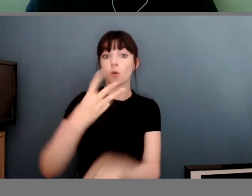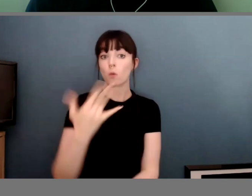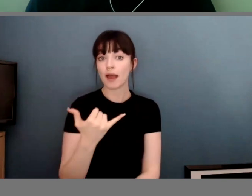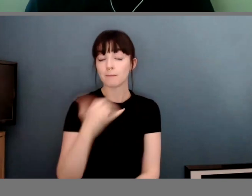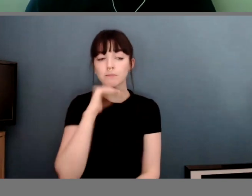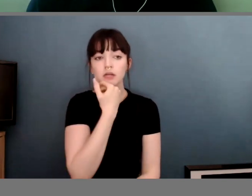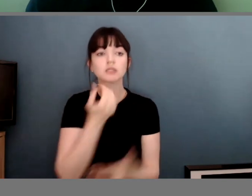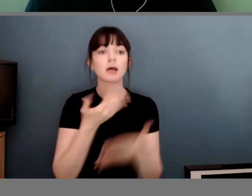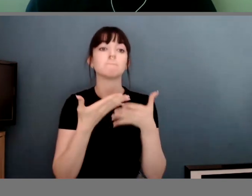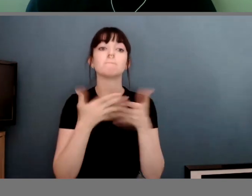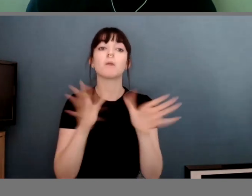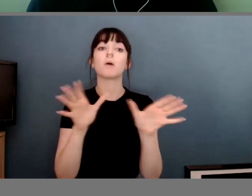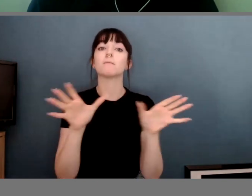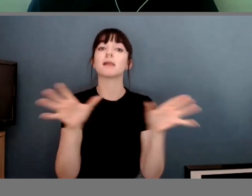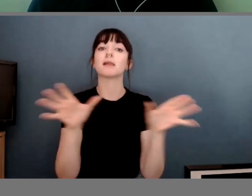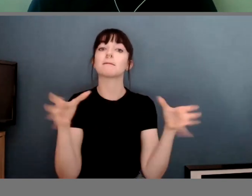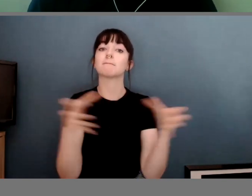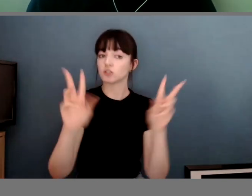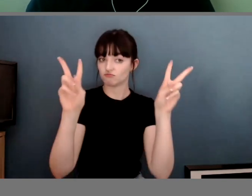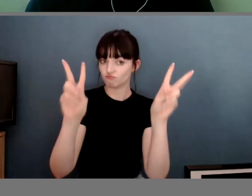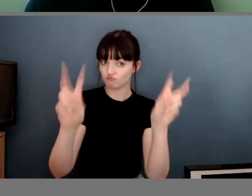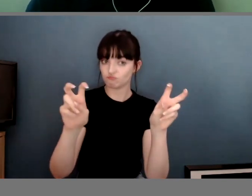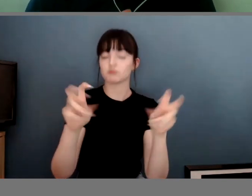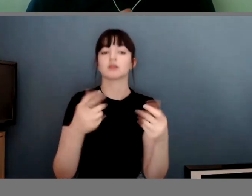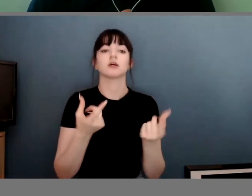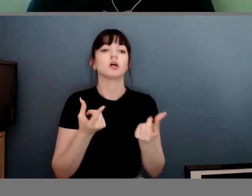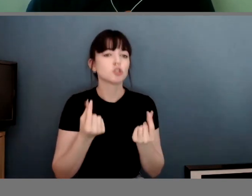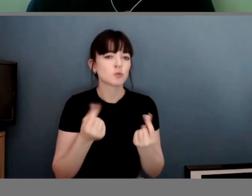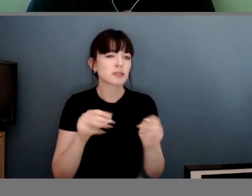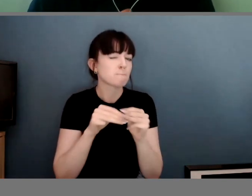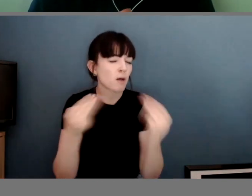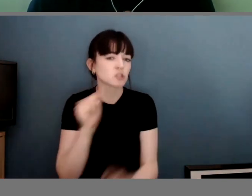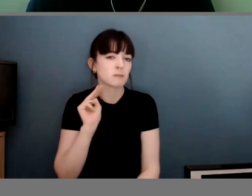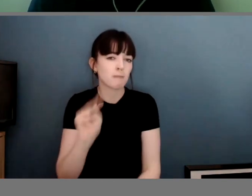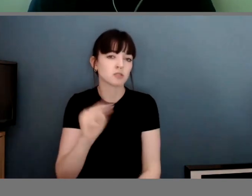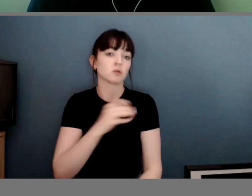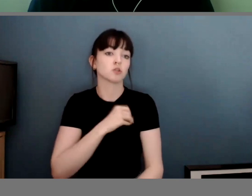shall take all reasonable measures to promote and support the employment by it of persons with